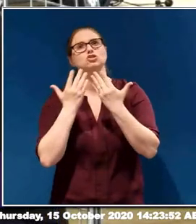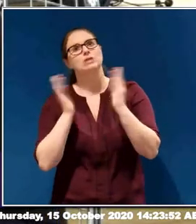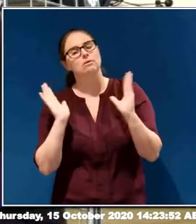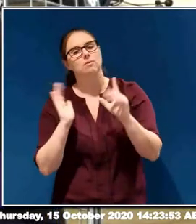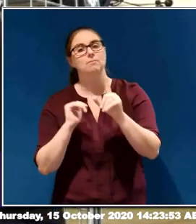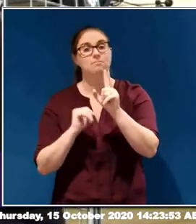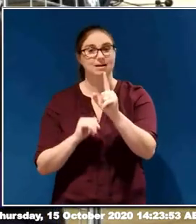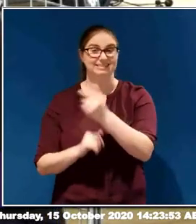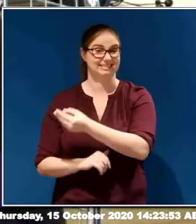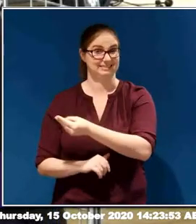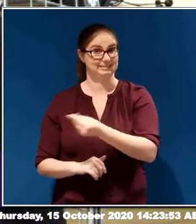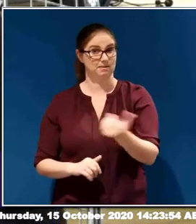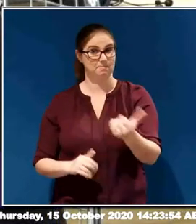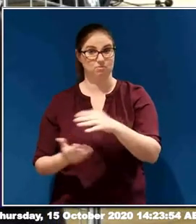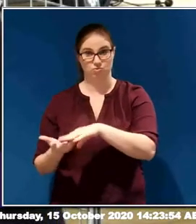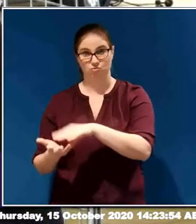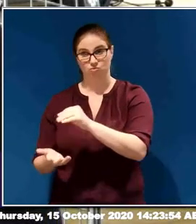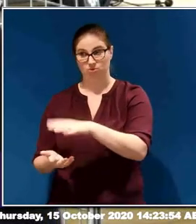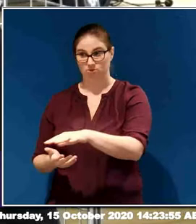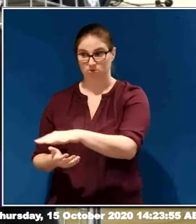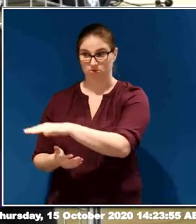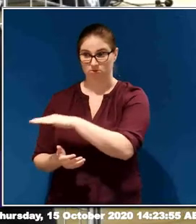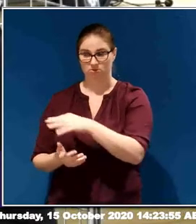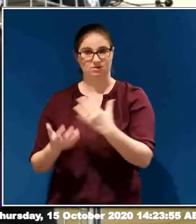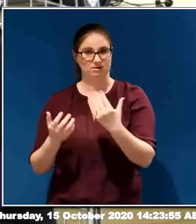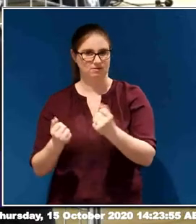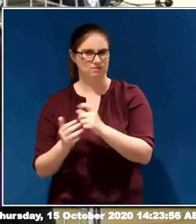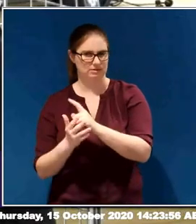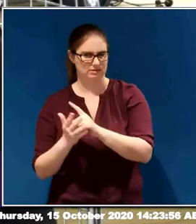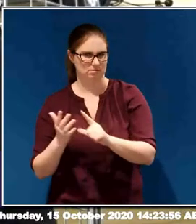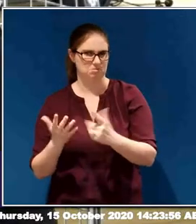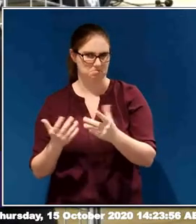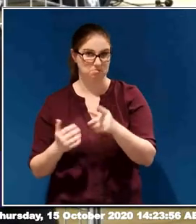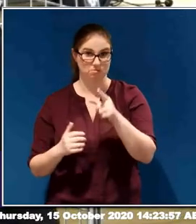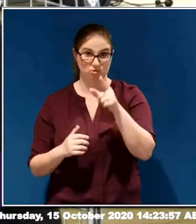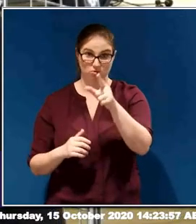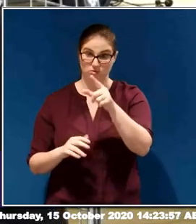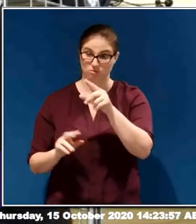did you observe such students who had been excluded having difficulty